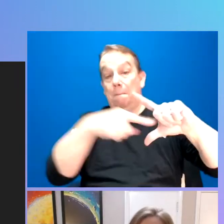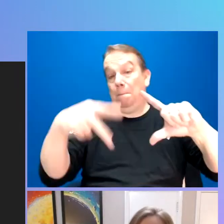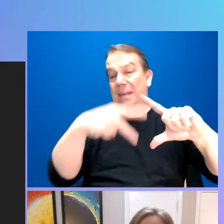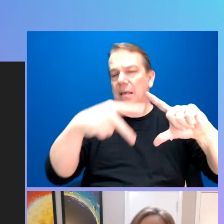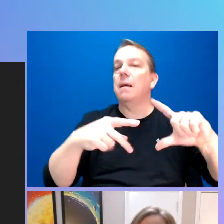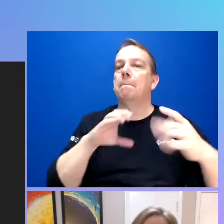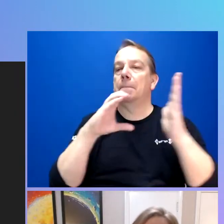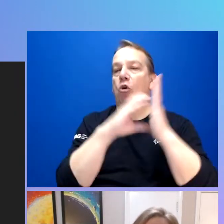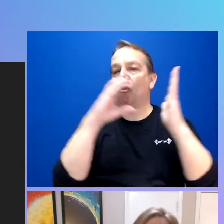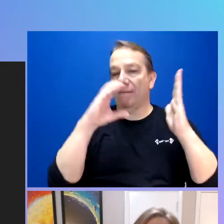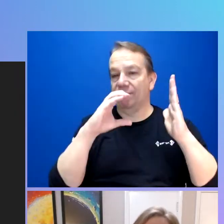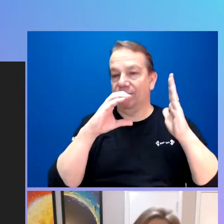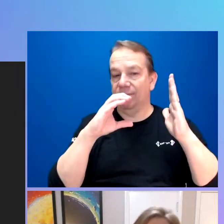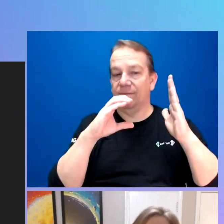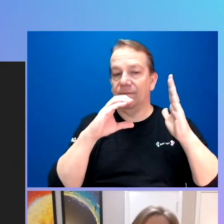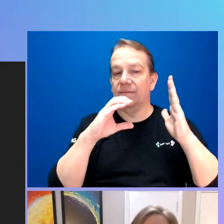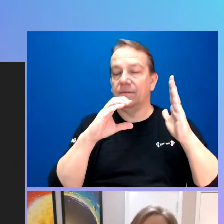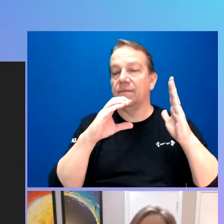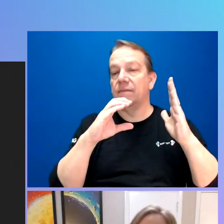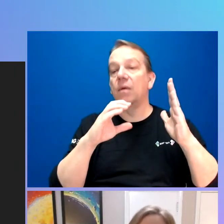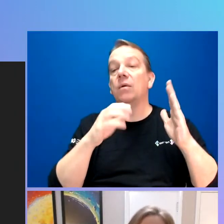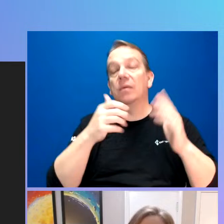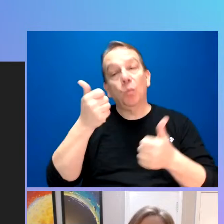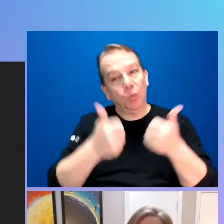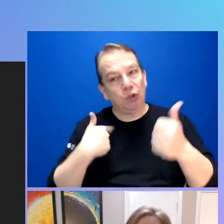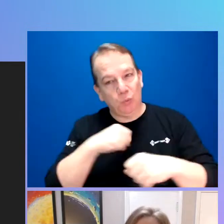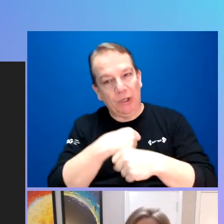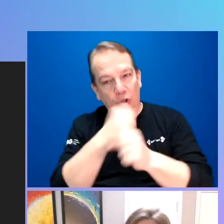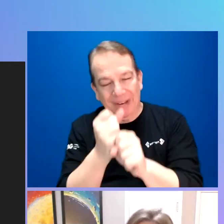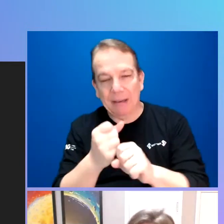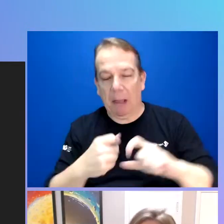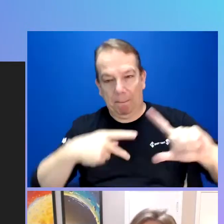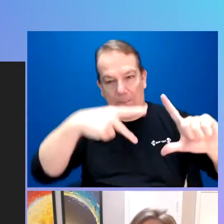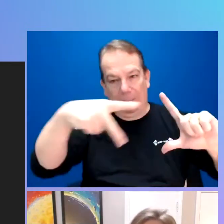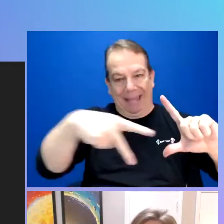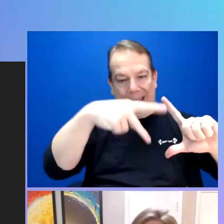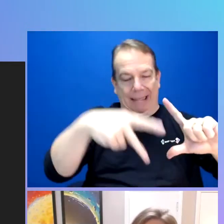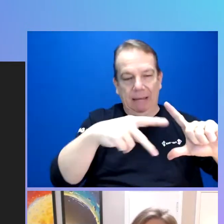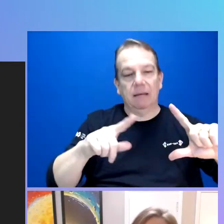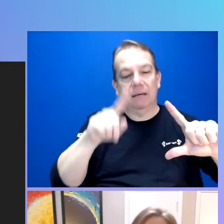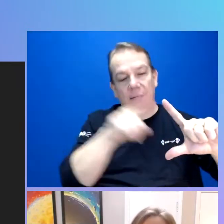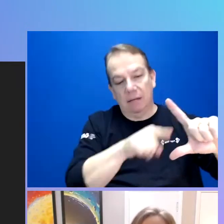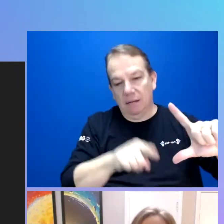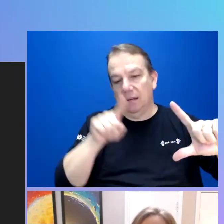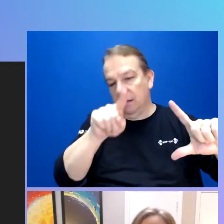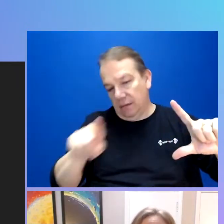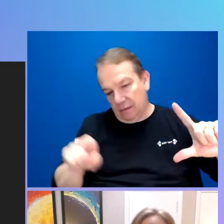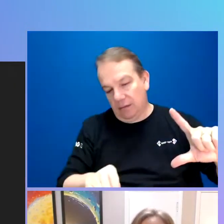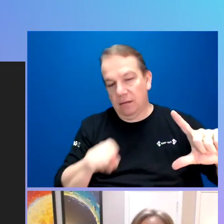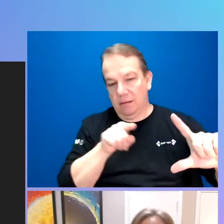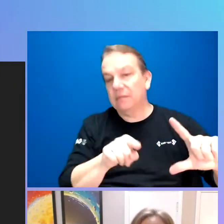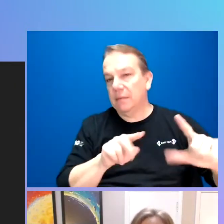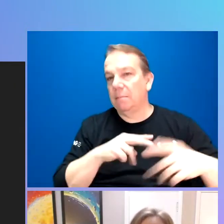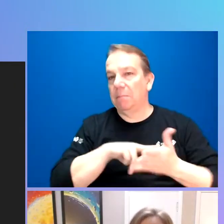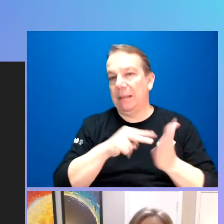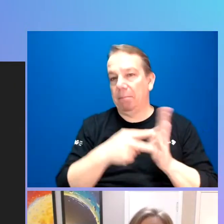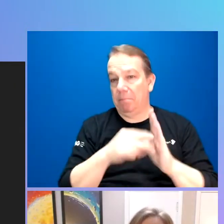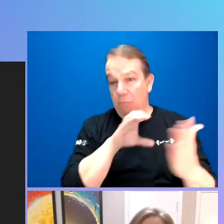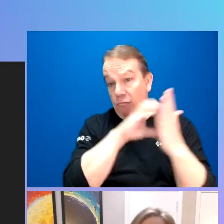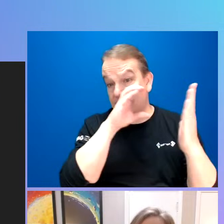we can create, or which we can create by putting the letter p inside of the angular brackets.